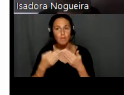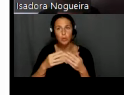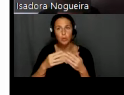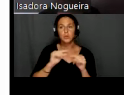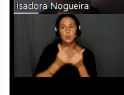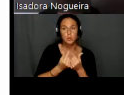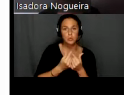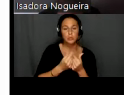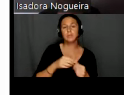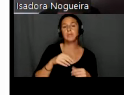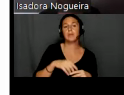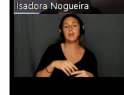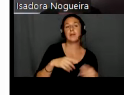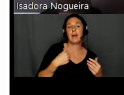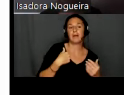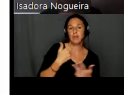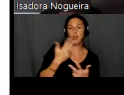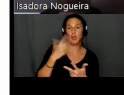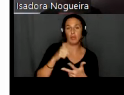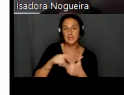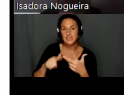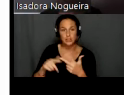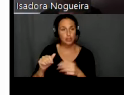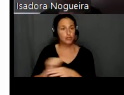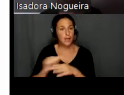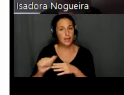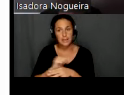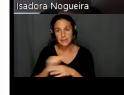as well as 3 trainings with MICOP and Lideres Campesinas